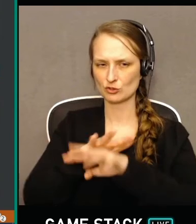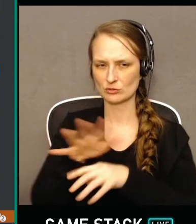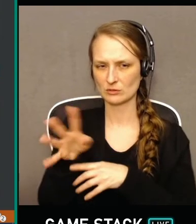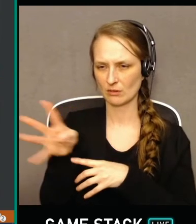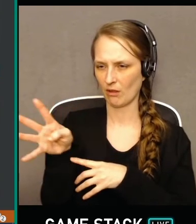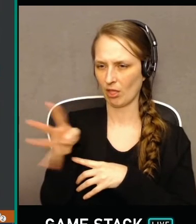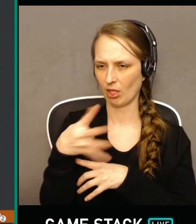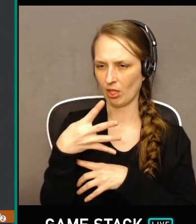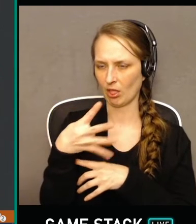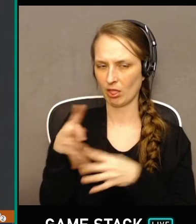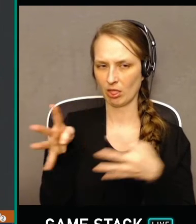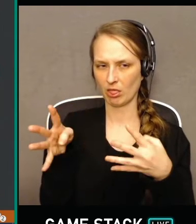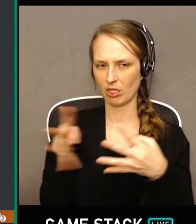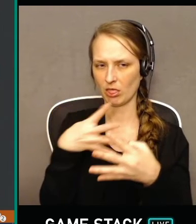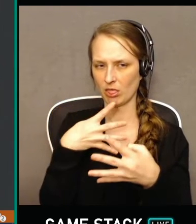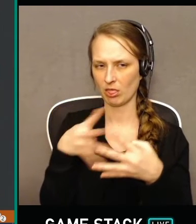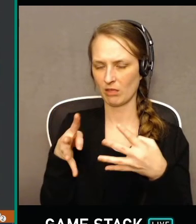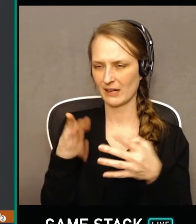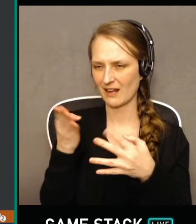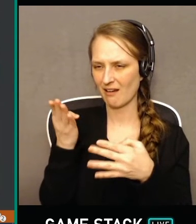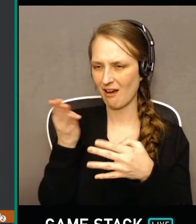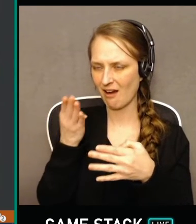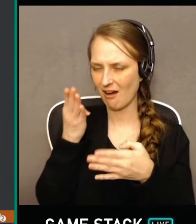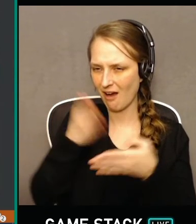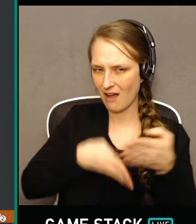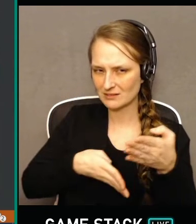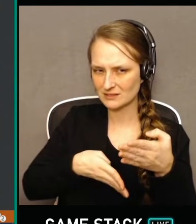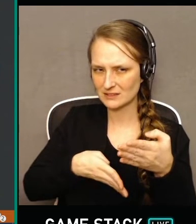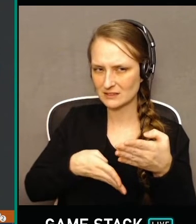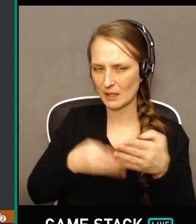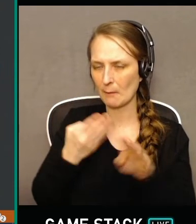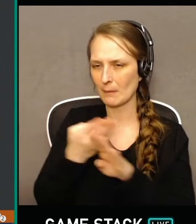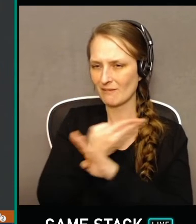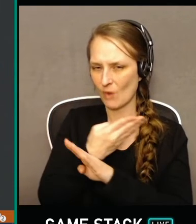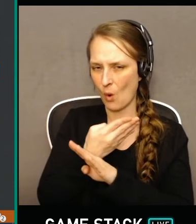in the amplification shader stage, before they get fed to the rest of the pipeline.